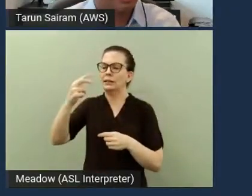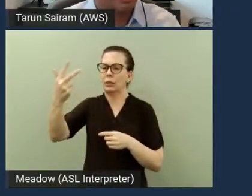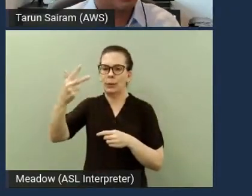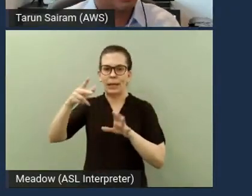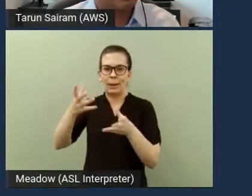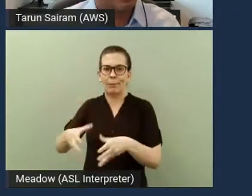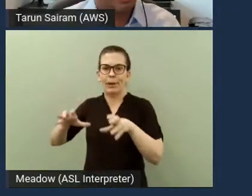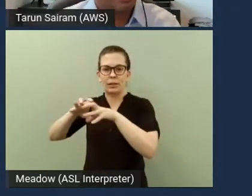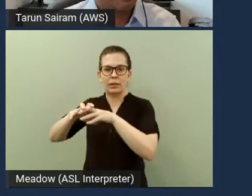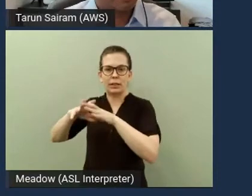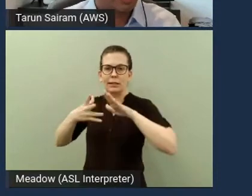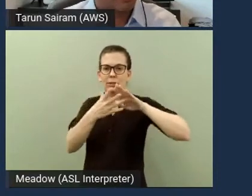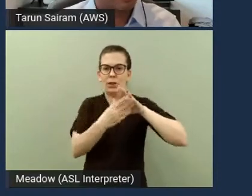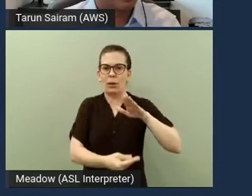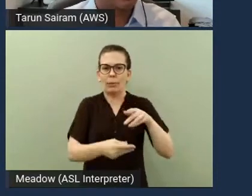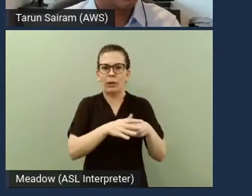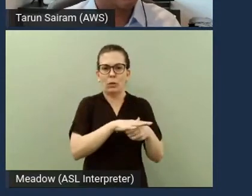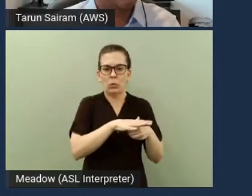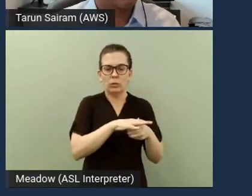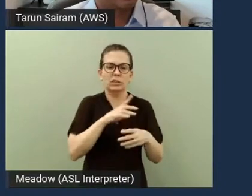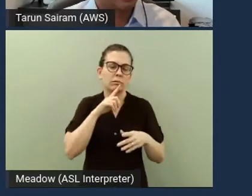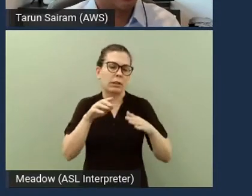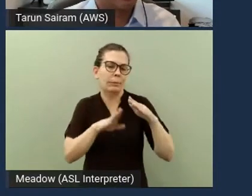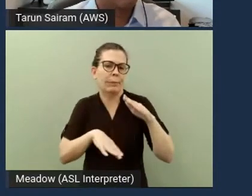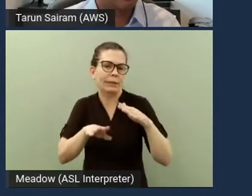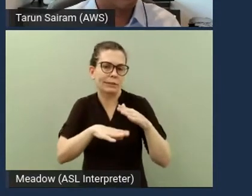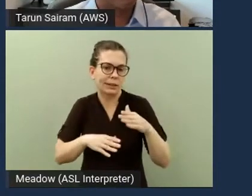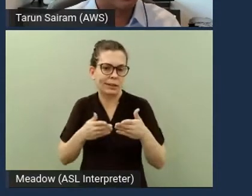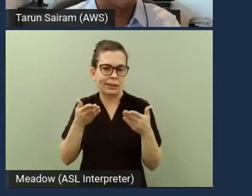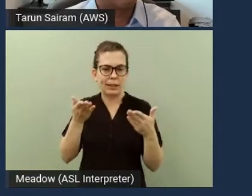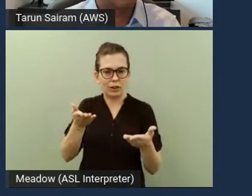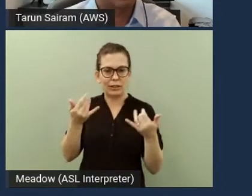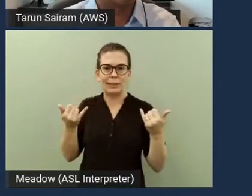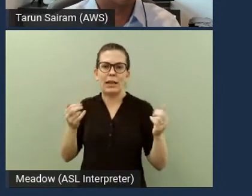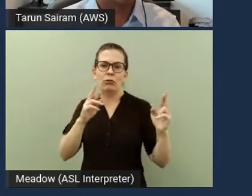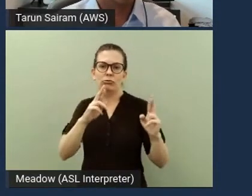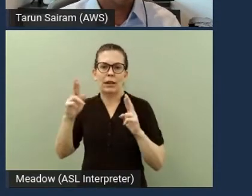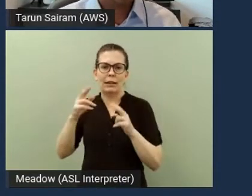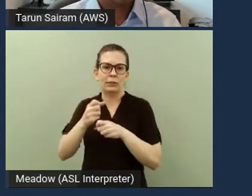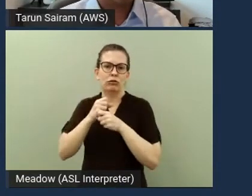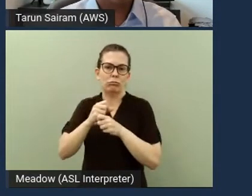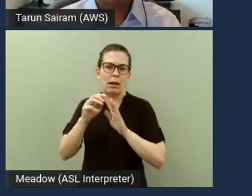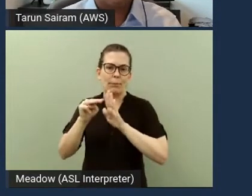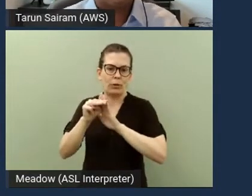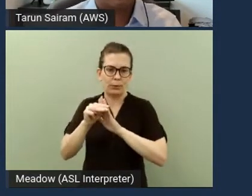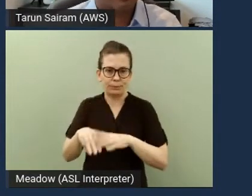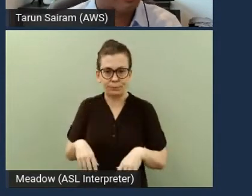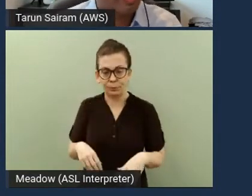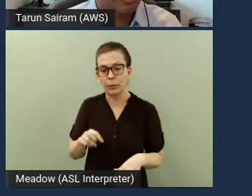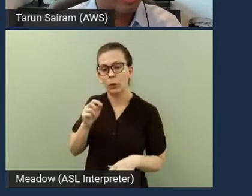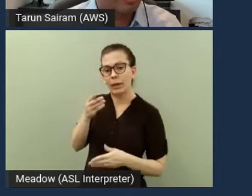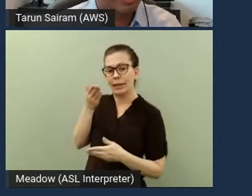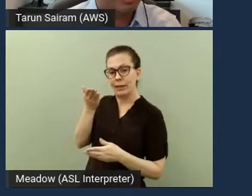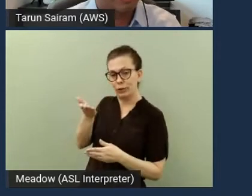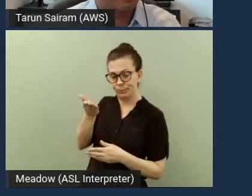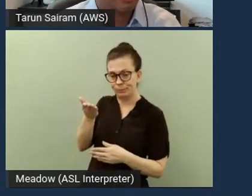And then, so basically here, now we're ready to create a model. - Okay. So here, as I talked about the three steps,